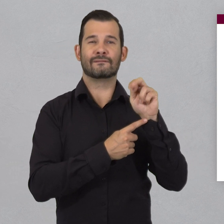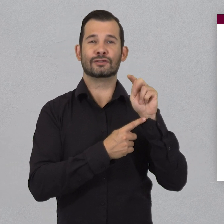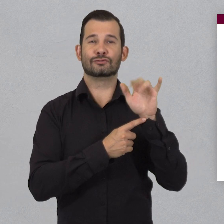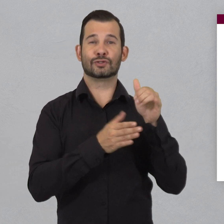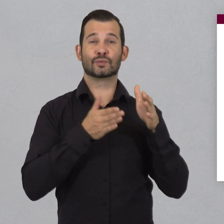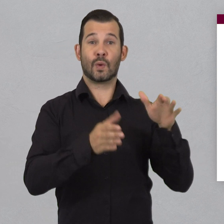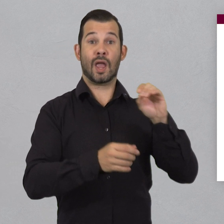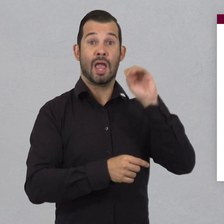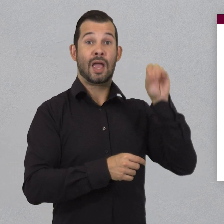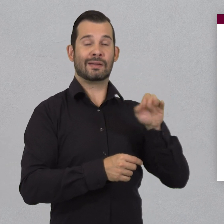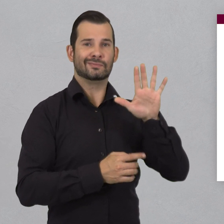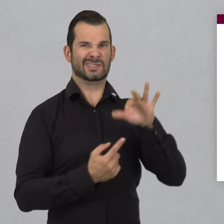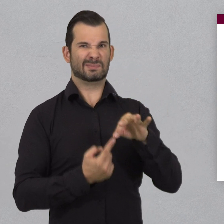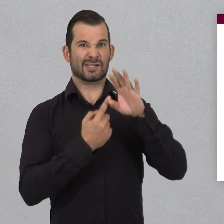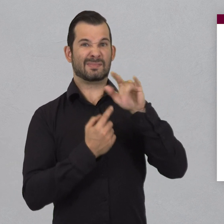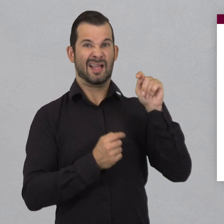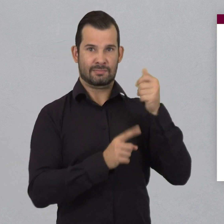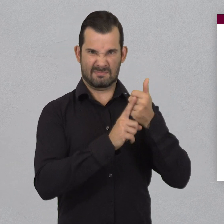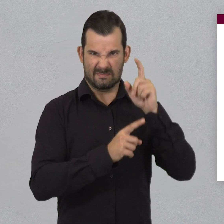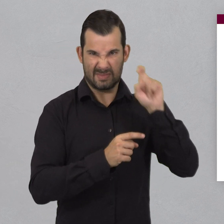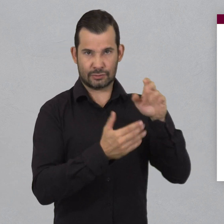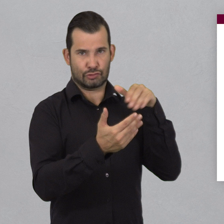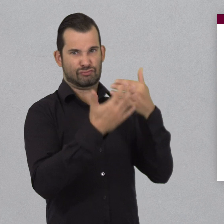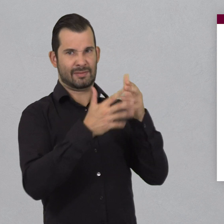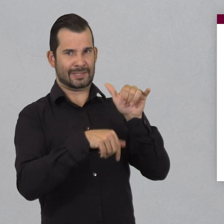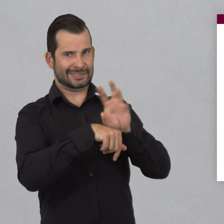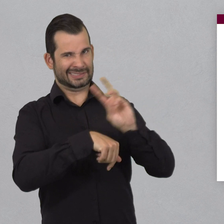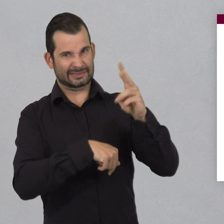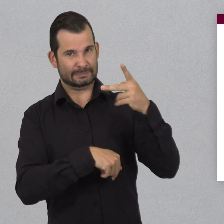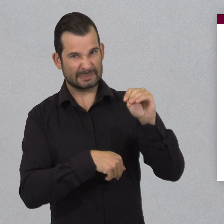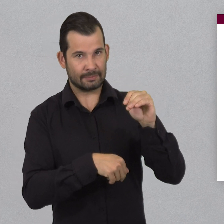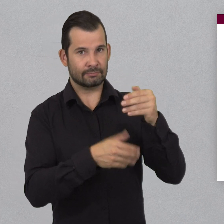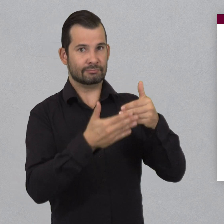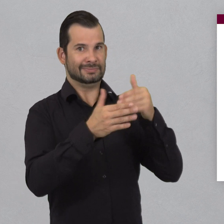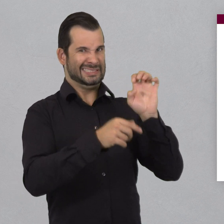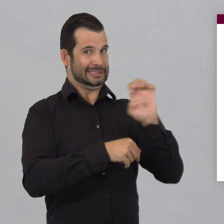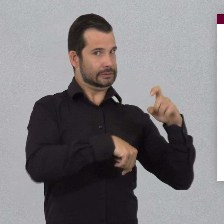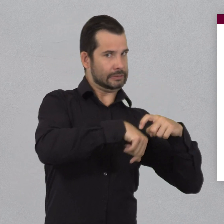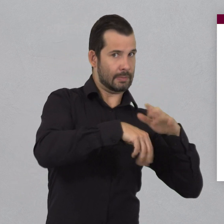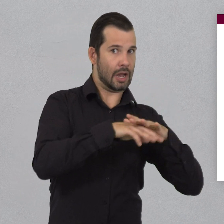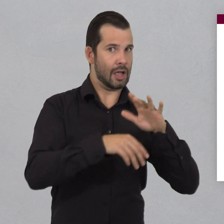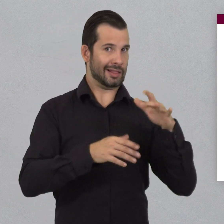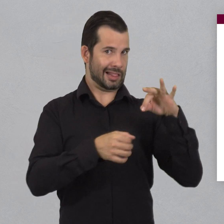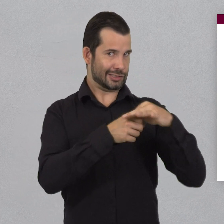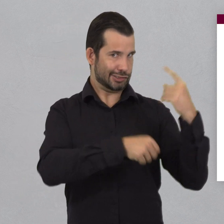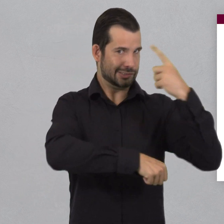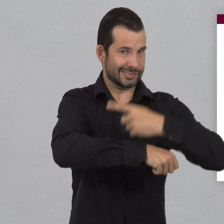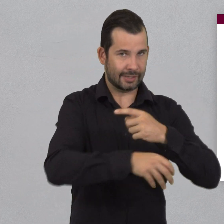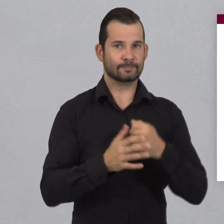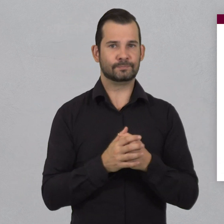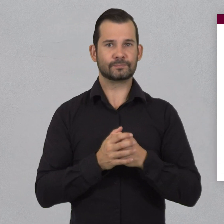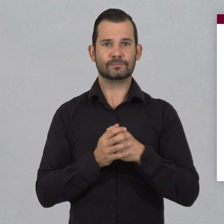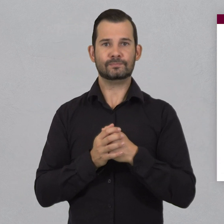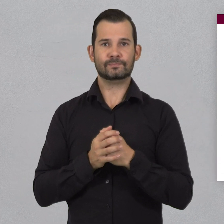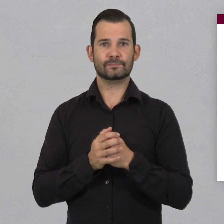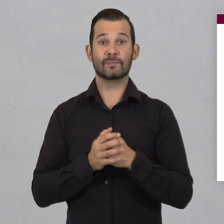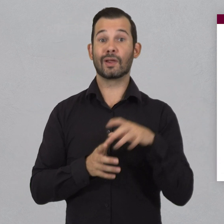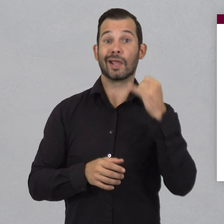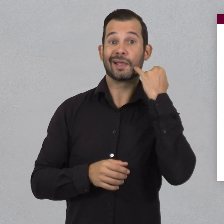Coventry Road in Ottawa, your special ballot must arrive by 6 p.m. (Eastern time) on election day.